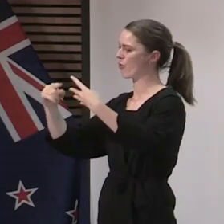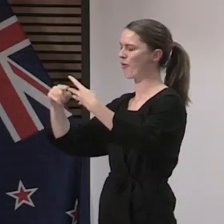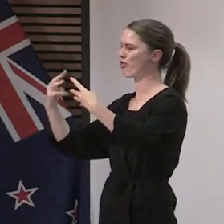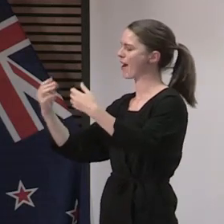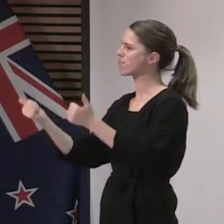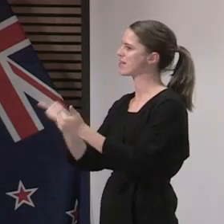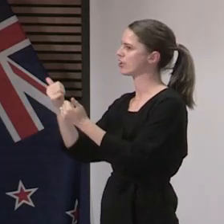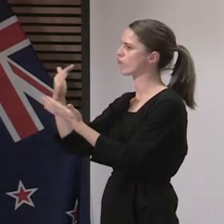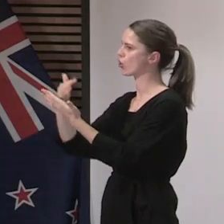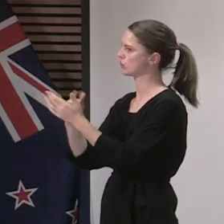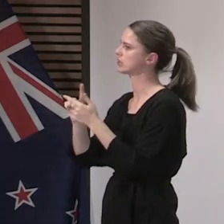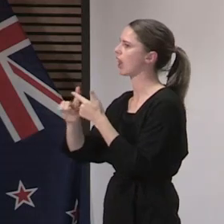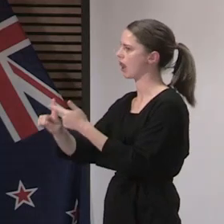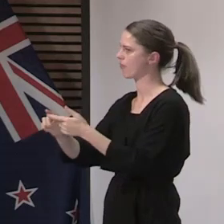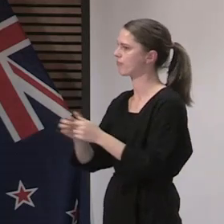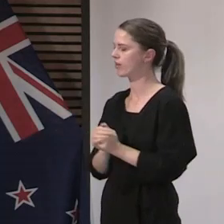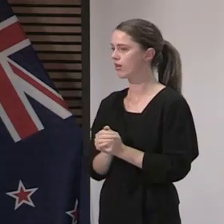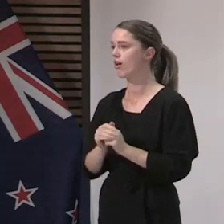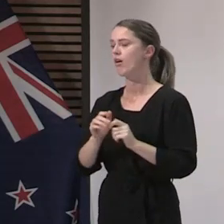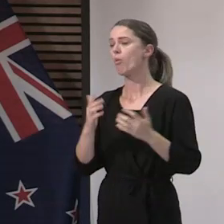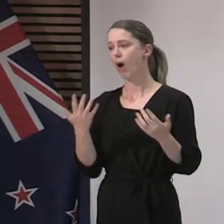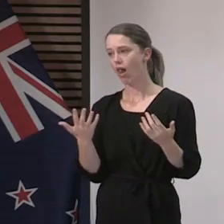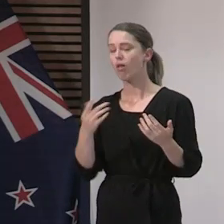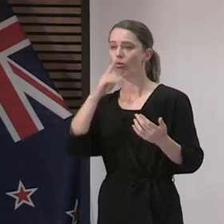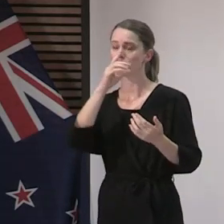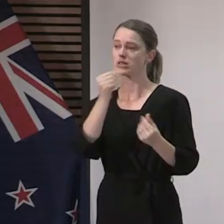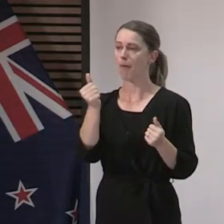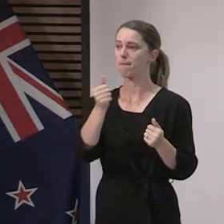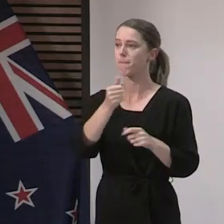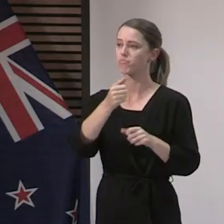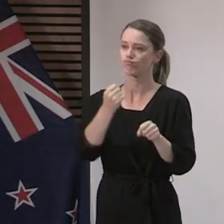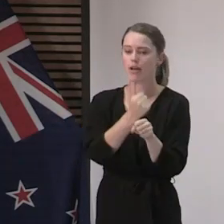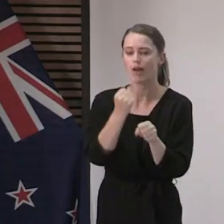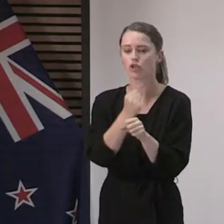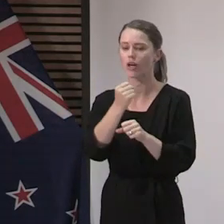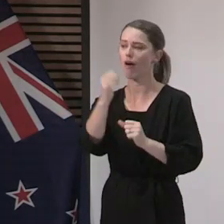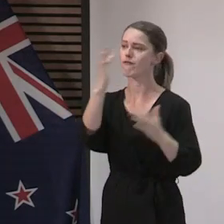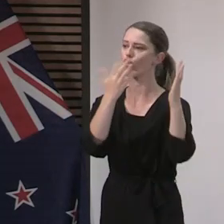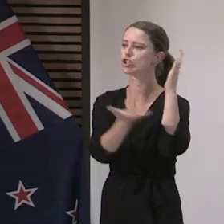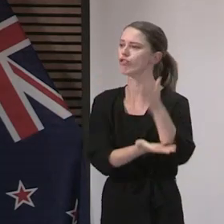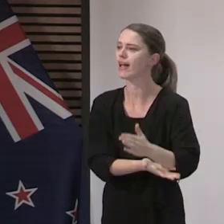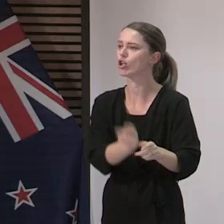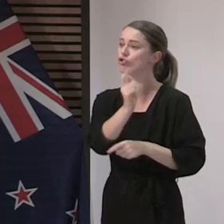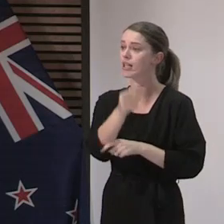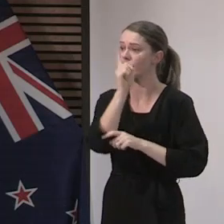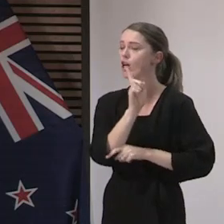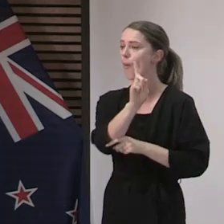restrictions. Yes, alert Level 3 allows more economic